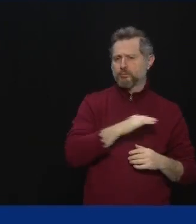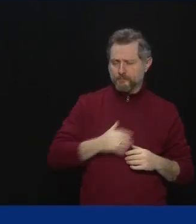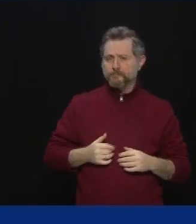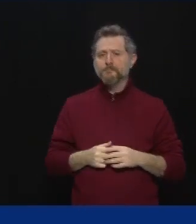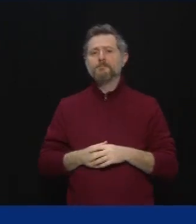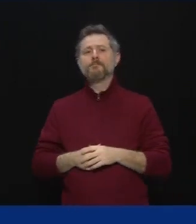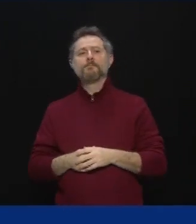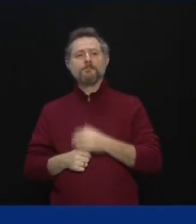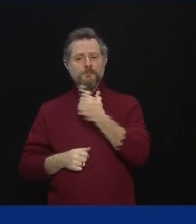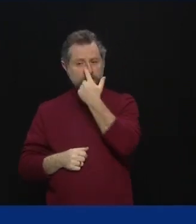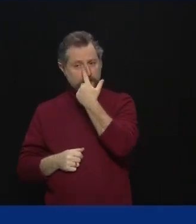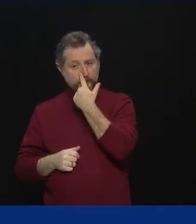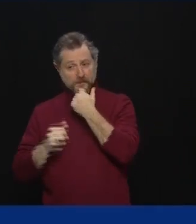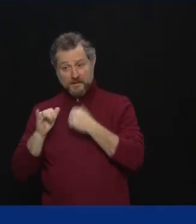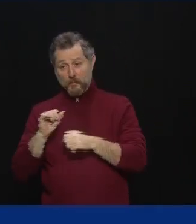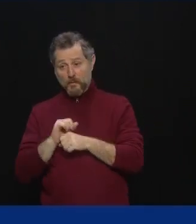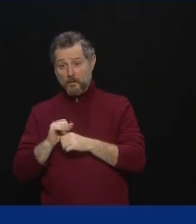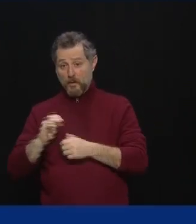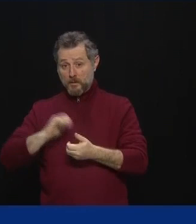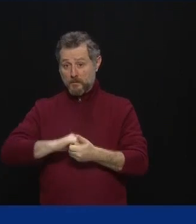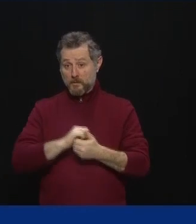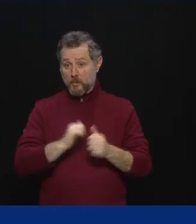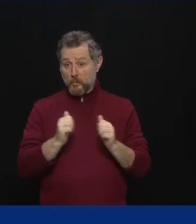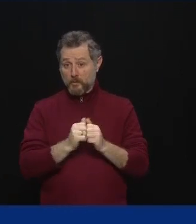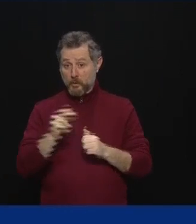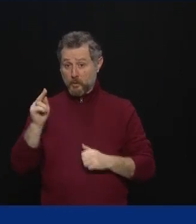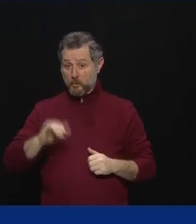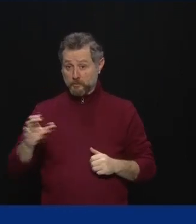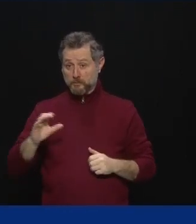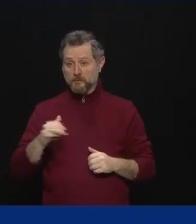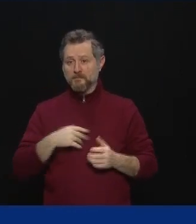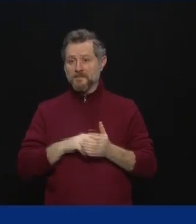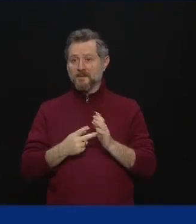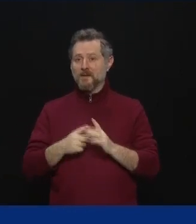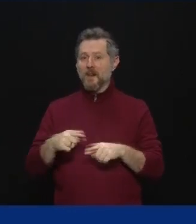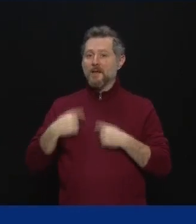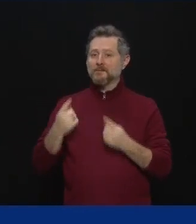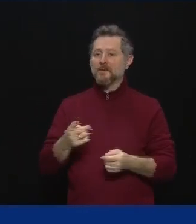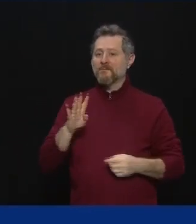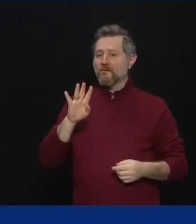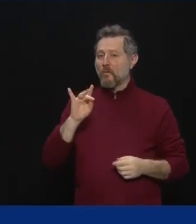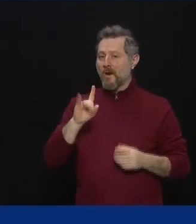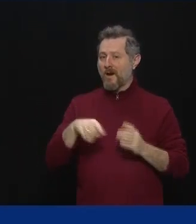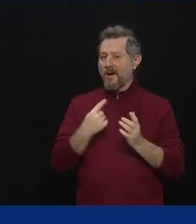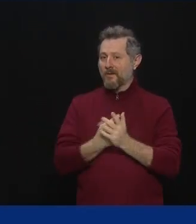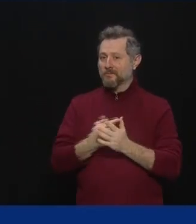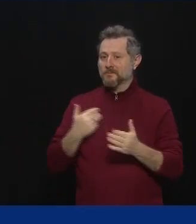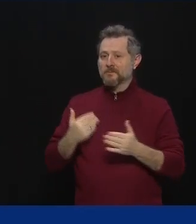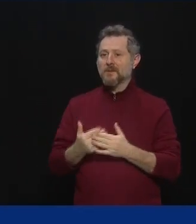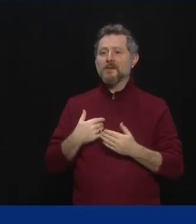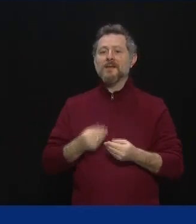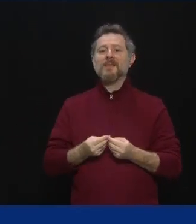BASSET AND ENTIRE HEALTH TEAM FOR THAT OUTREACH, WHICH IS JUST ONGOING AND CONTINUOUS. AS A RESULT WORKING IN